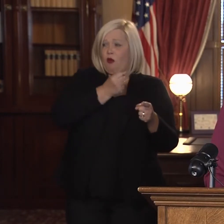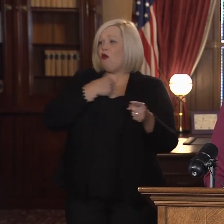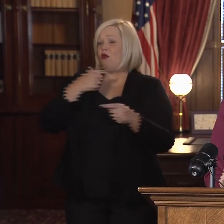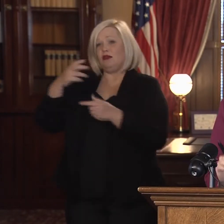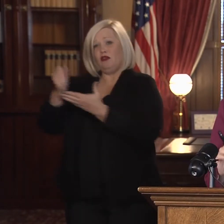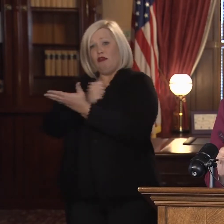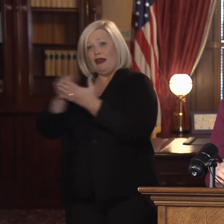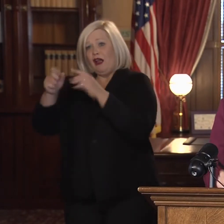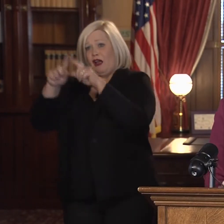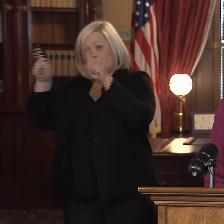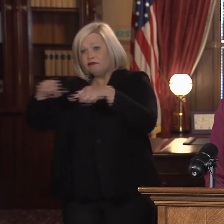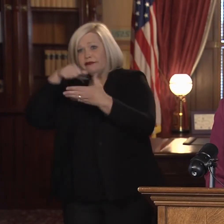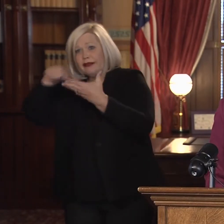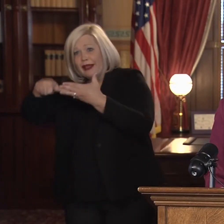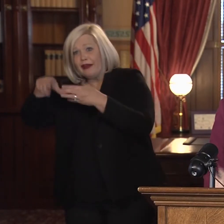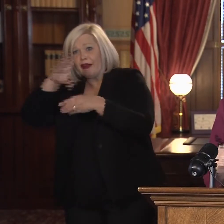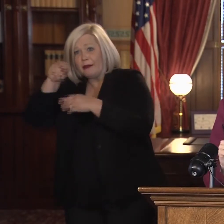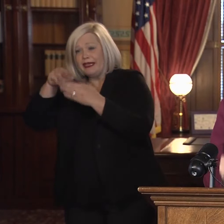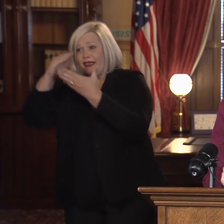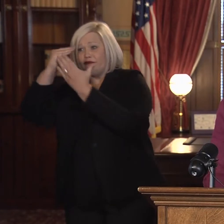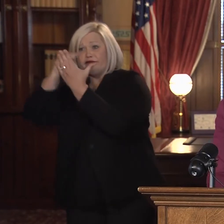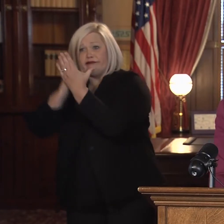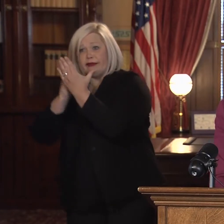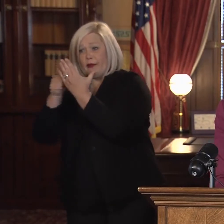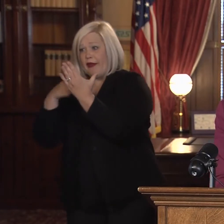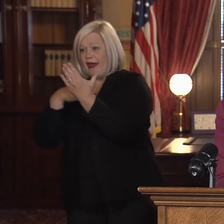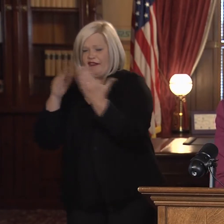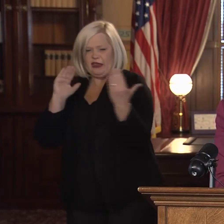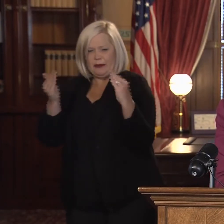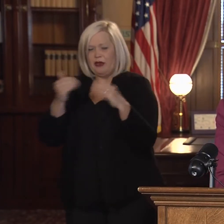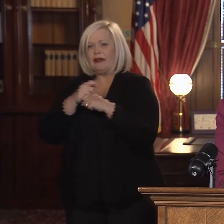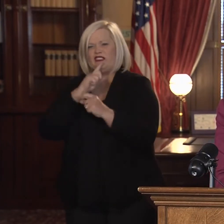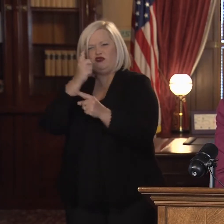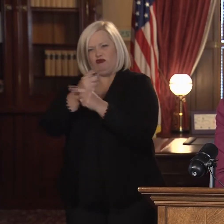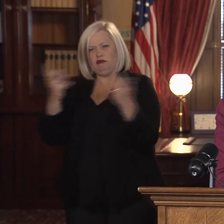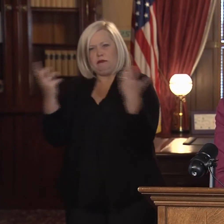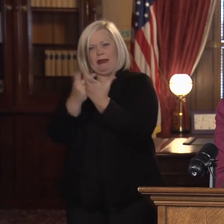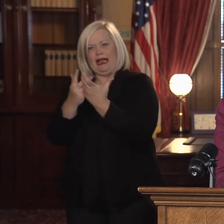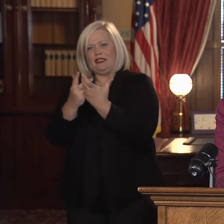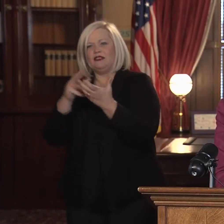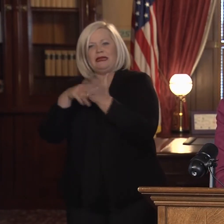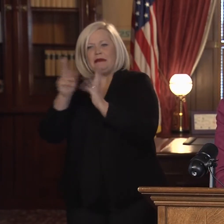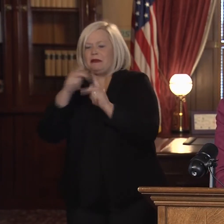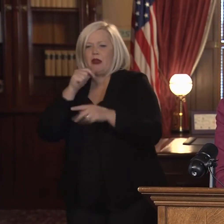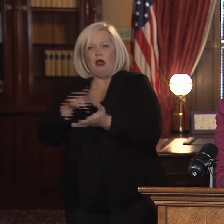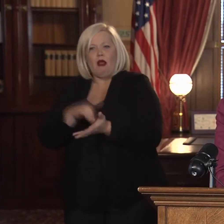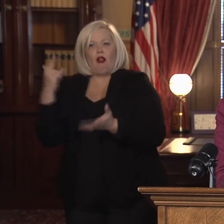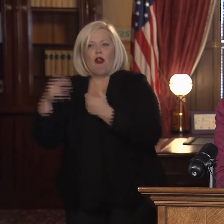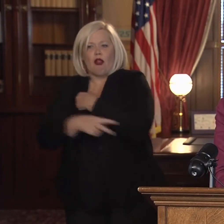PAGES AND THEN COMPARE THESE TO YOUR BANK OR CREDIT CARD STATEMENTS AND THEN REPORT ANY